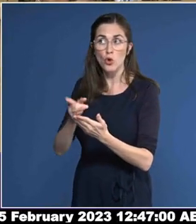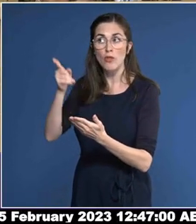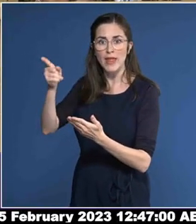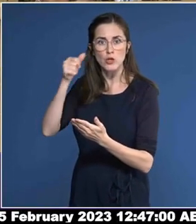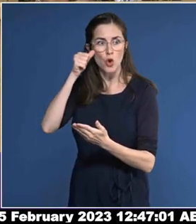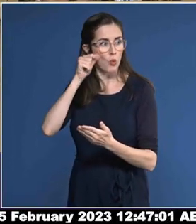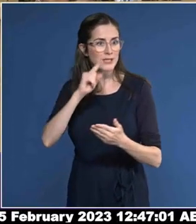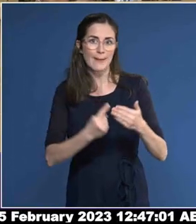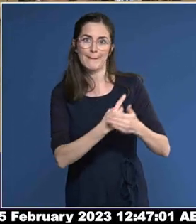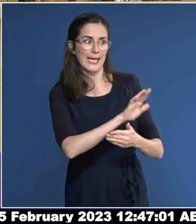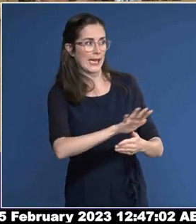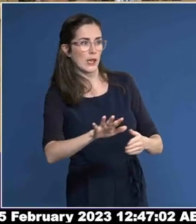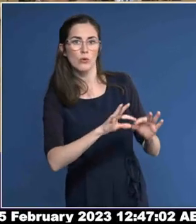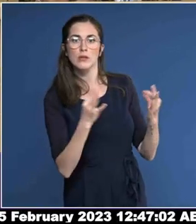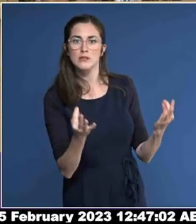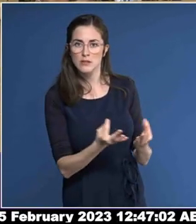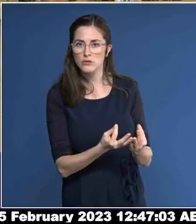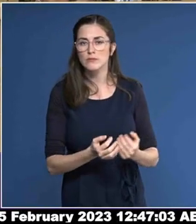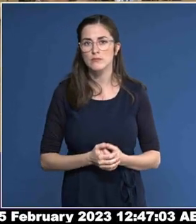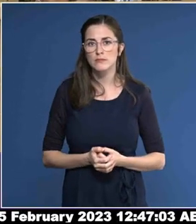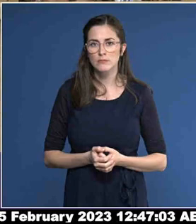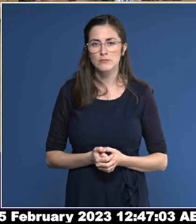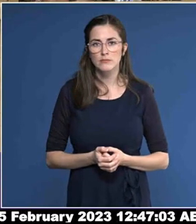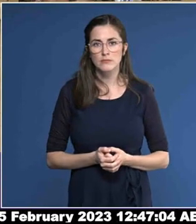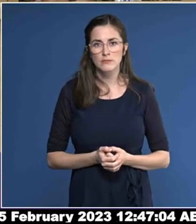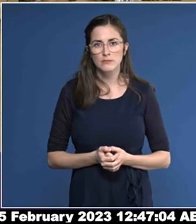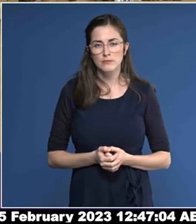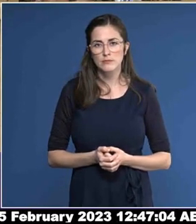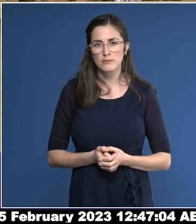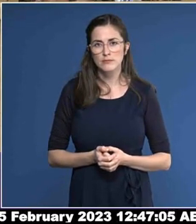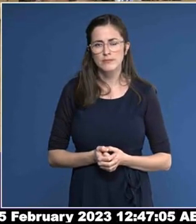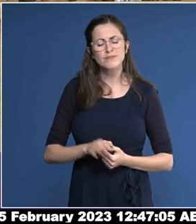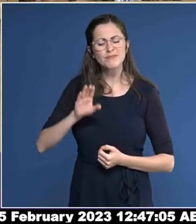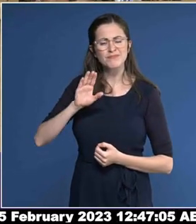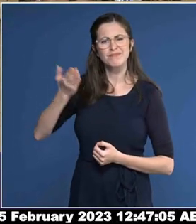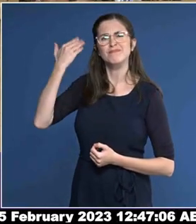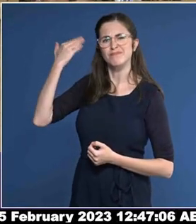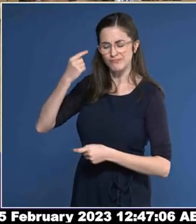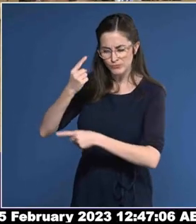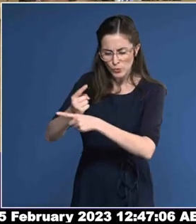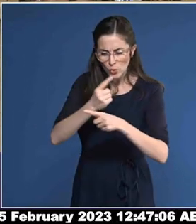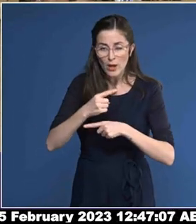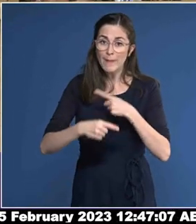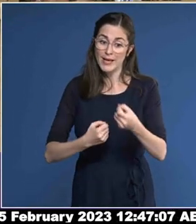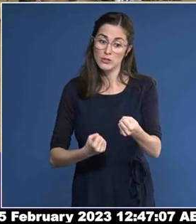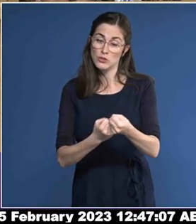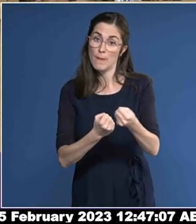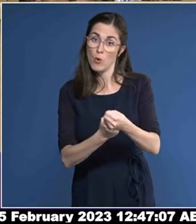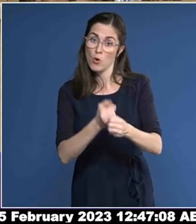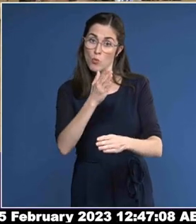We have heard earlier that for support workers who may not have sufficient time to